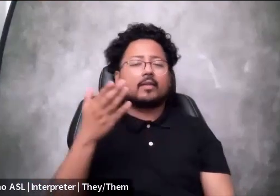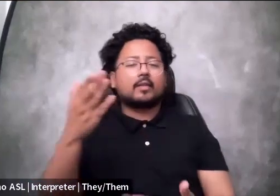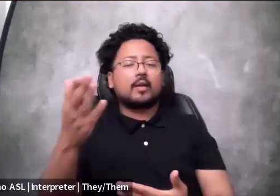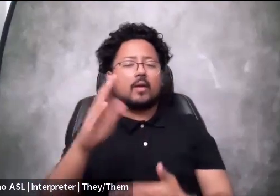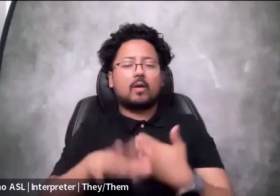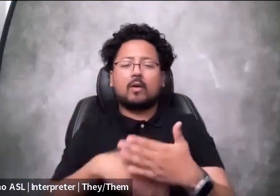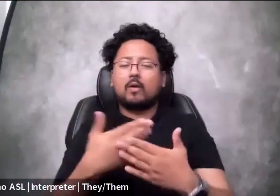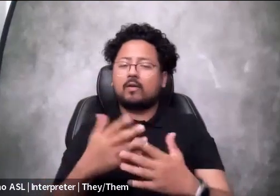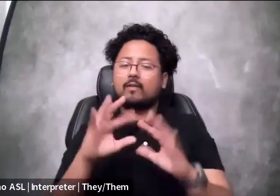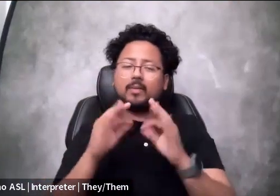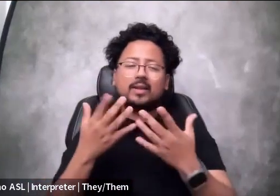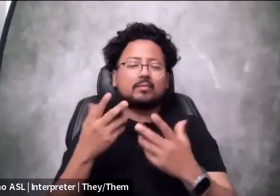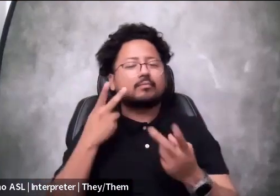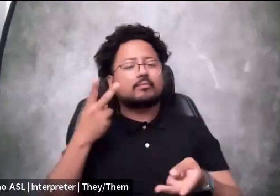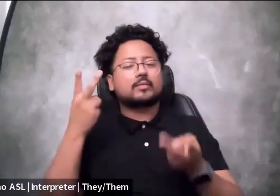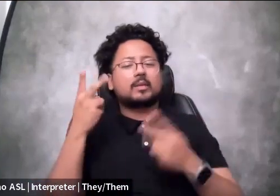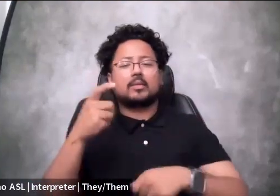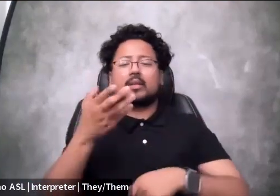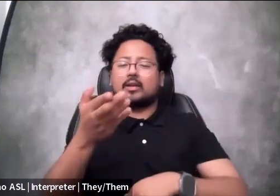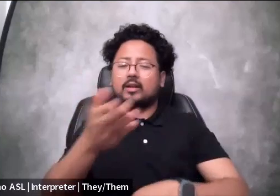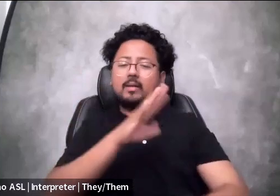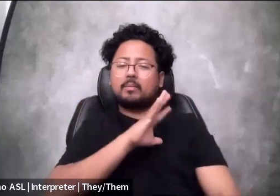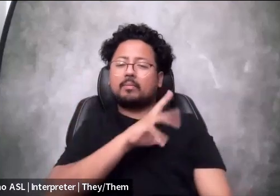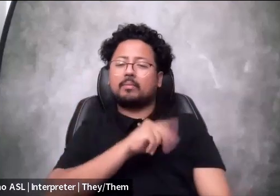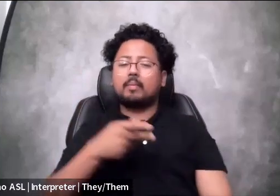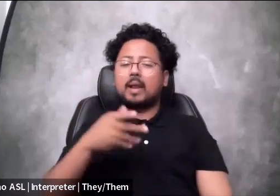and many other virtual events coming up for the rest of 2024.